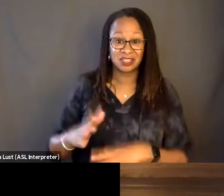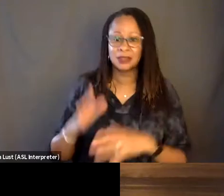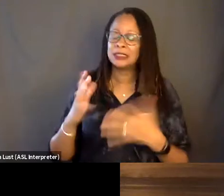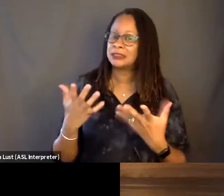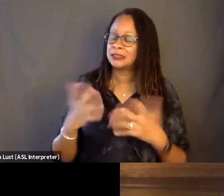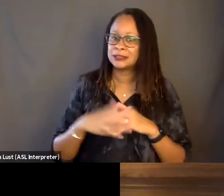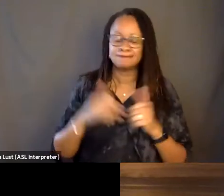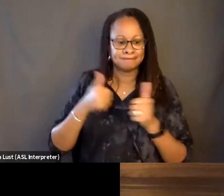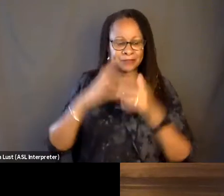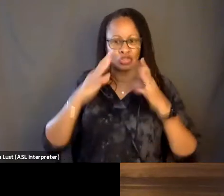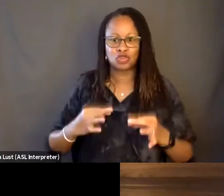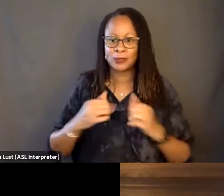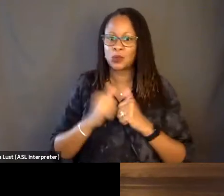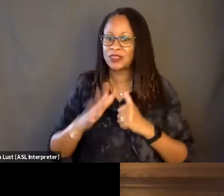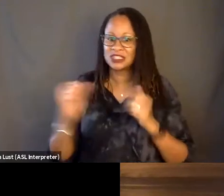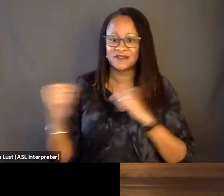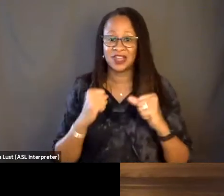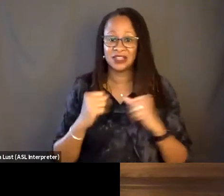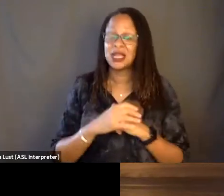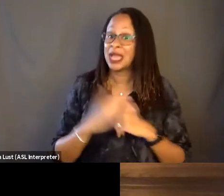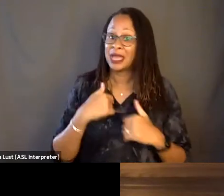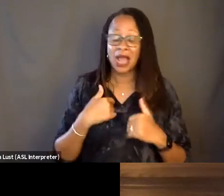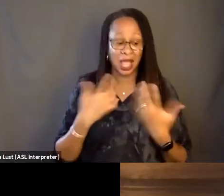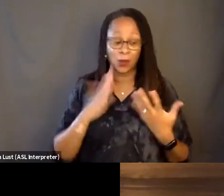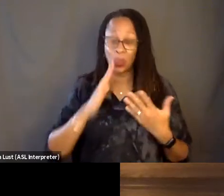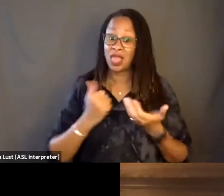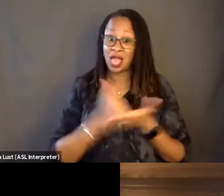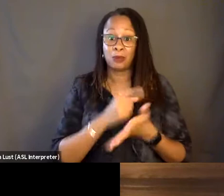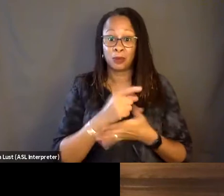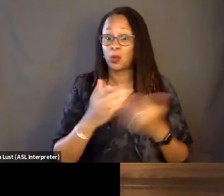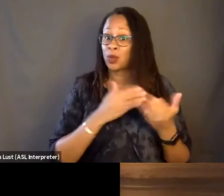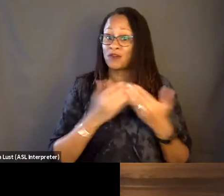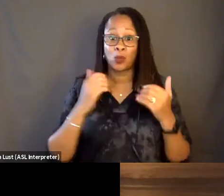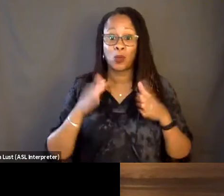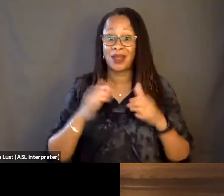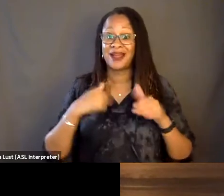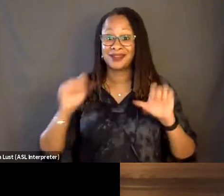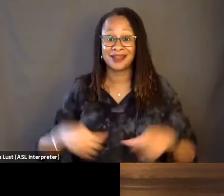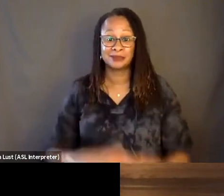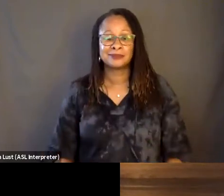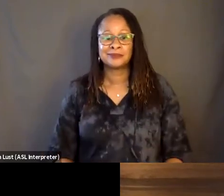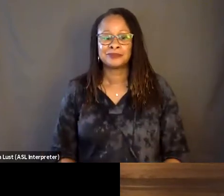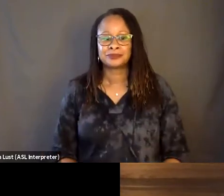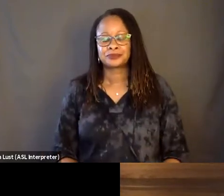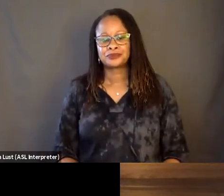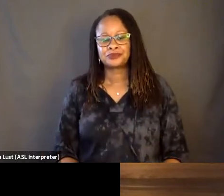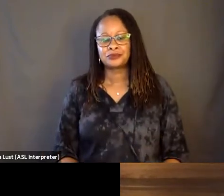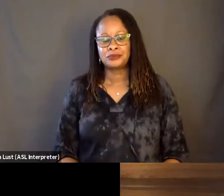And I'm committed to continue to just help her however I can. Well, when you did show the movie at Sundance,